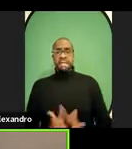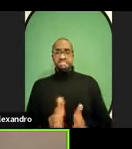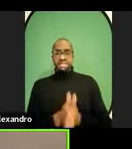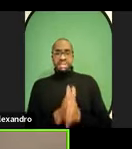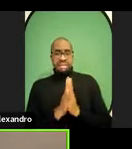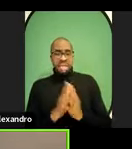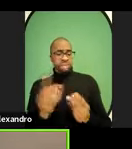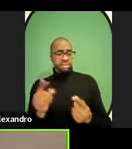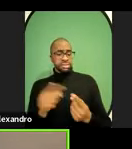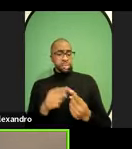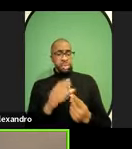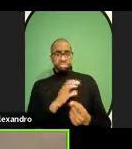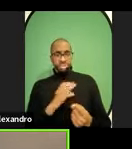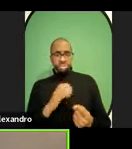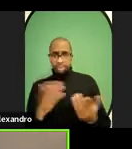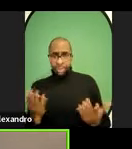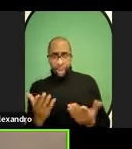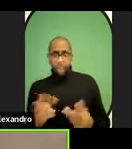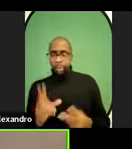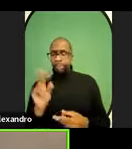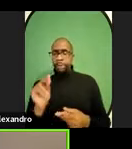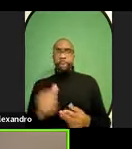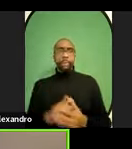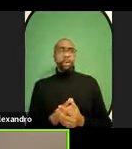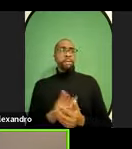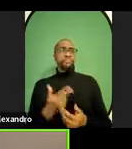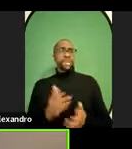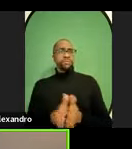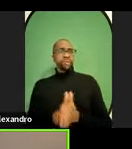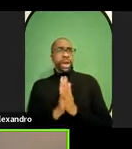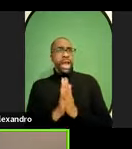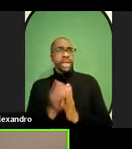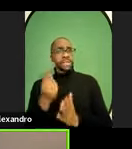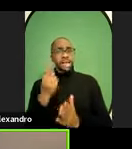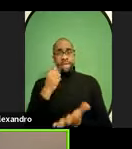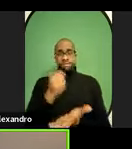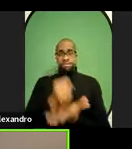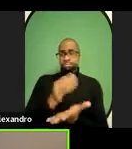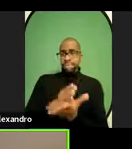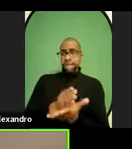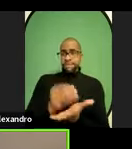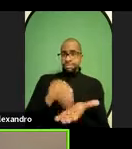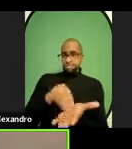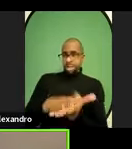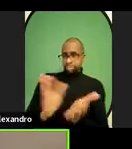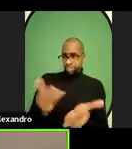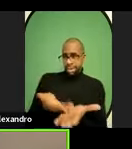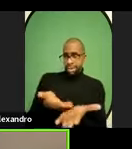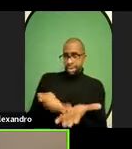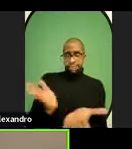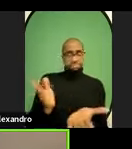that I shared with them. and they and they didn't ask me about if I was a citizen. that They didn't ask me if, if I didn't ask me if, if I was here